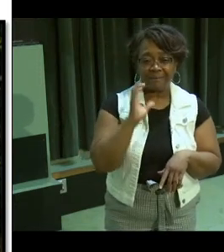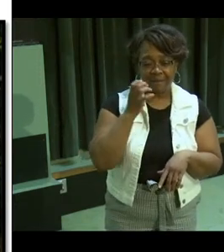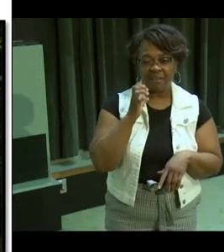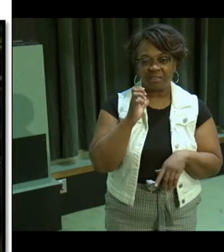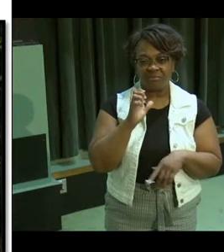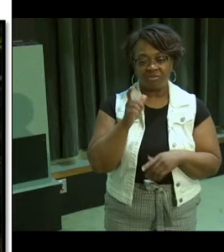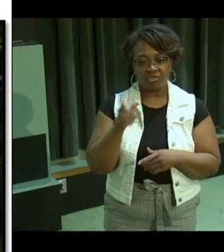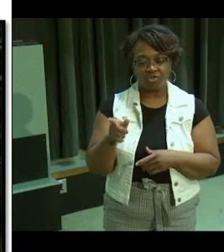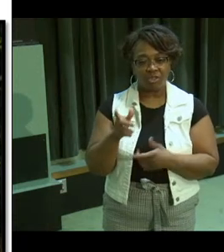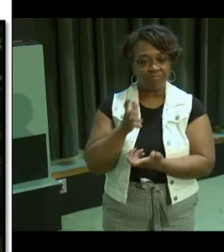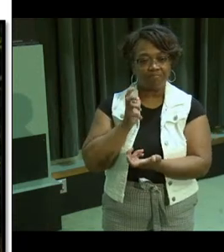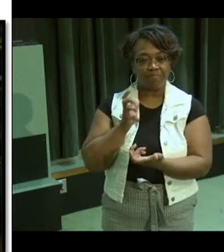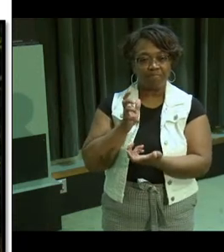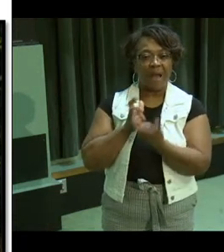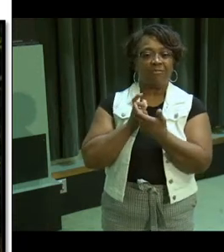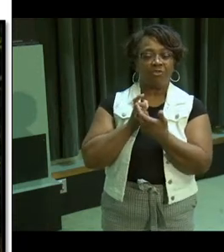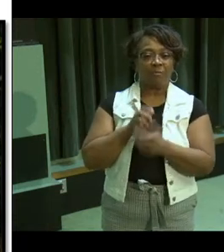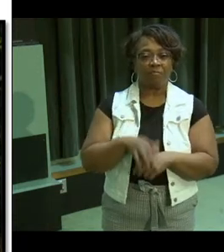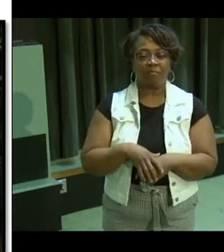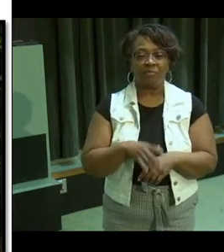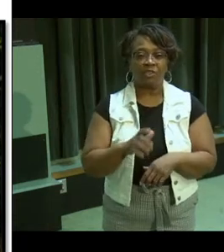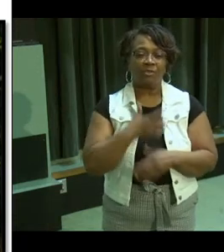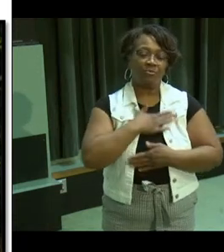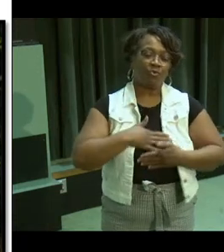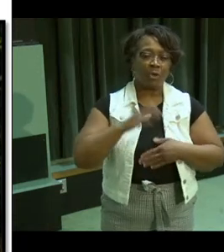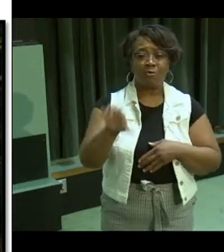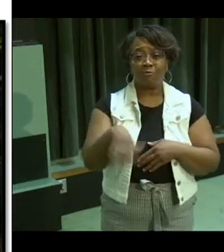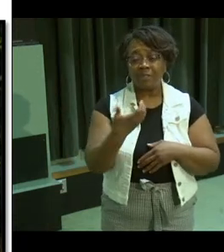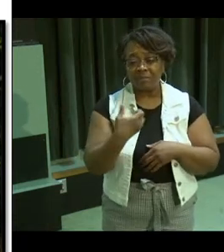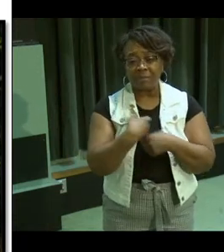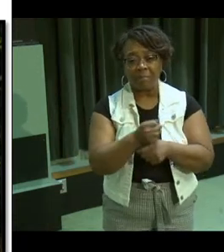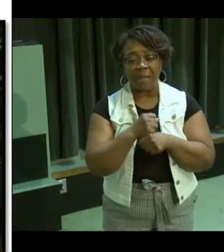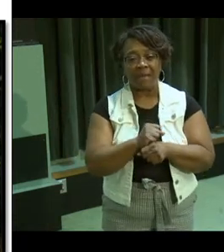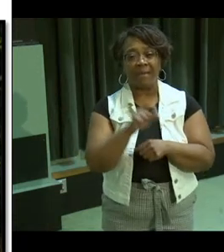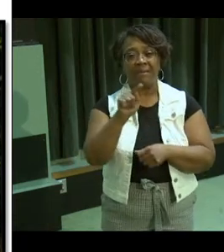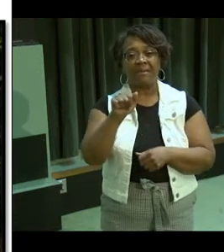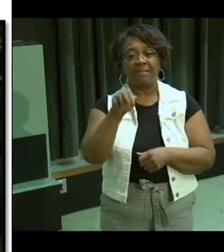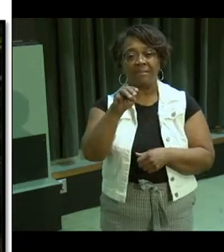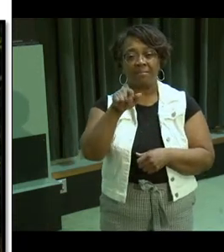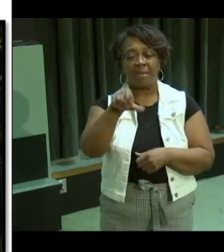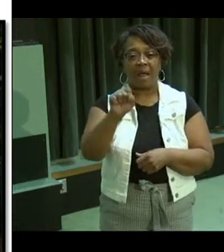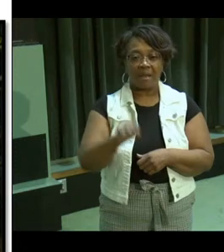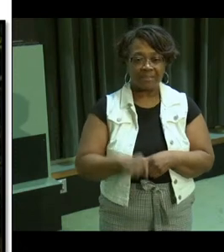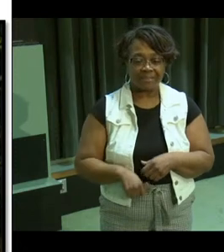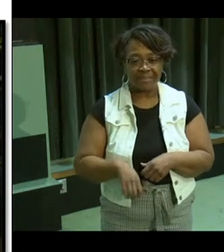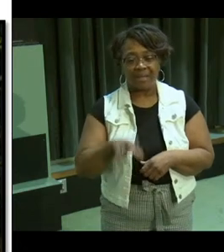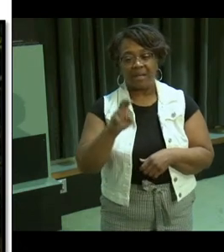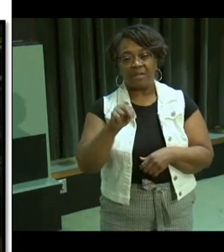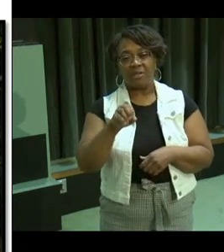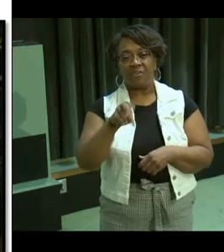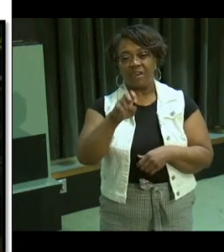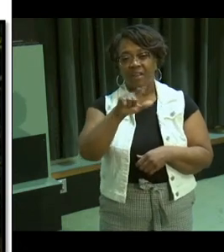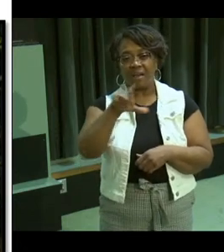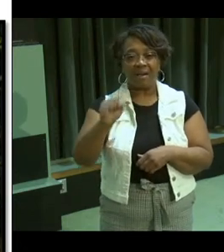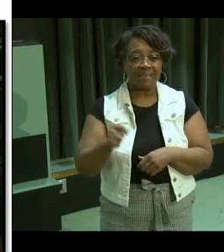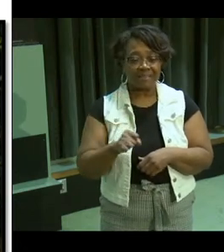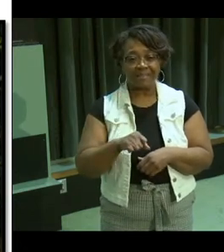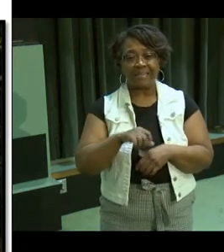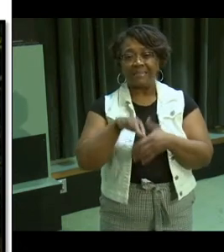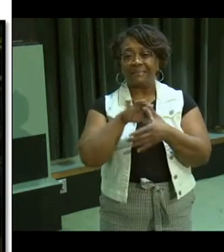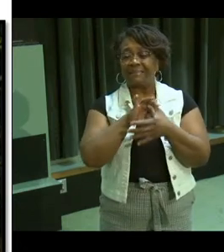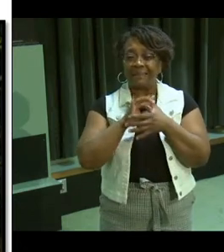Christmas. She loved making